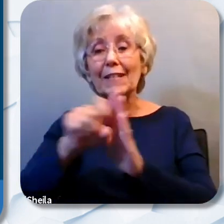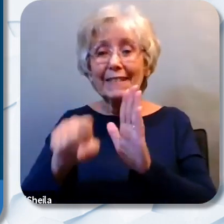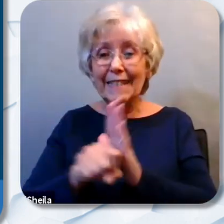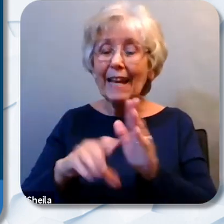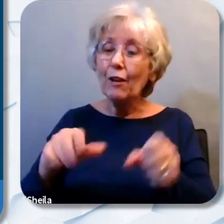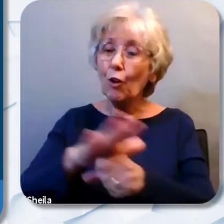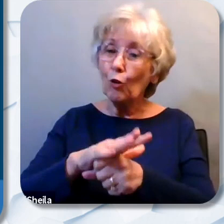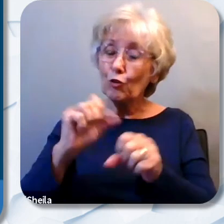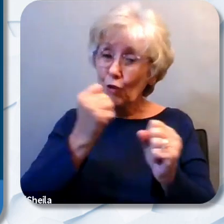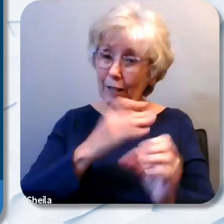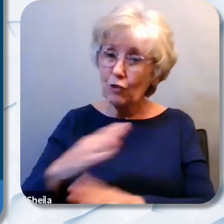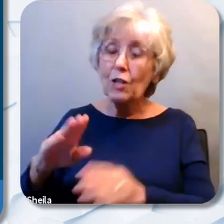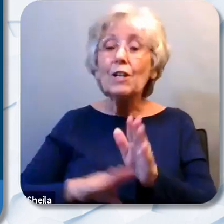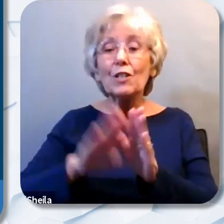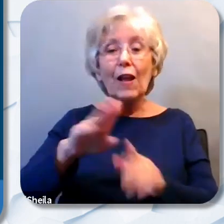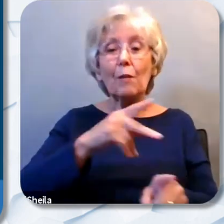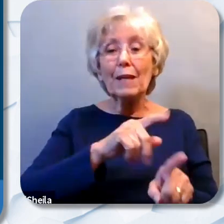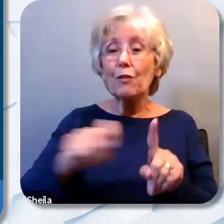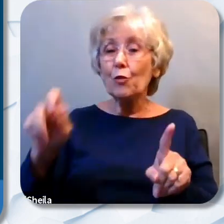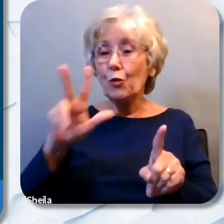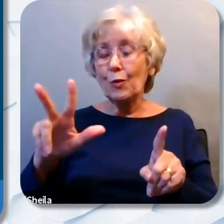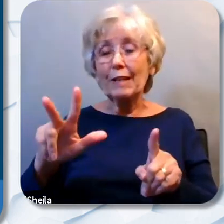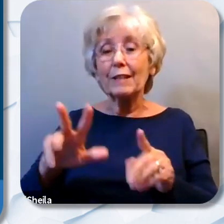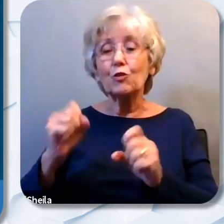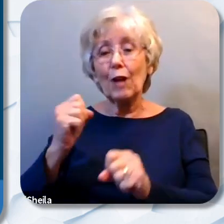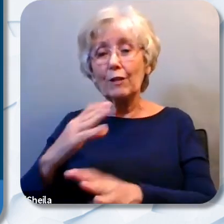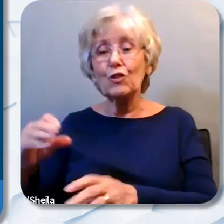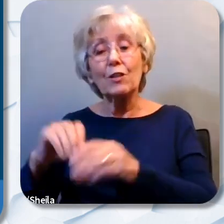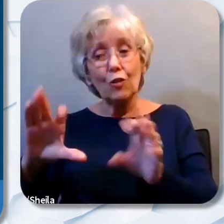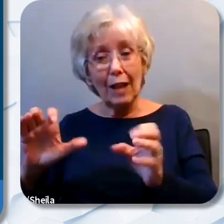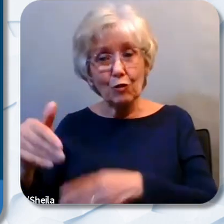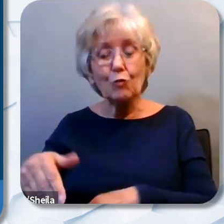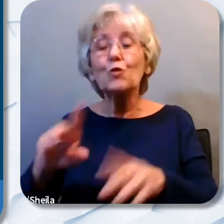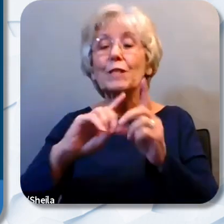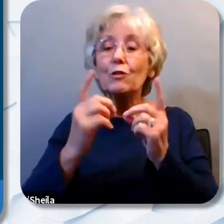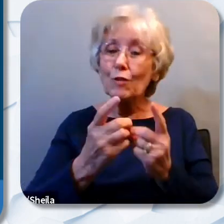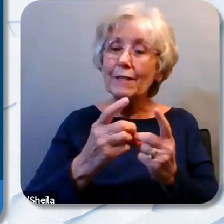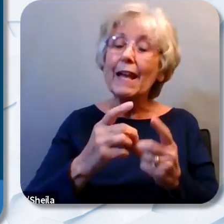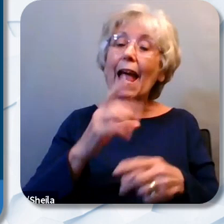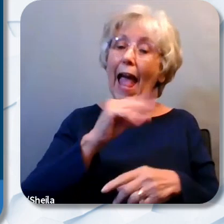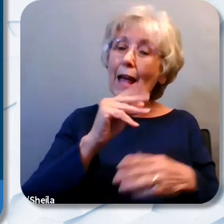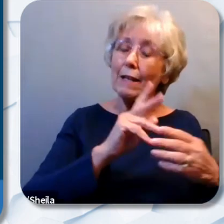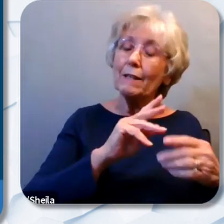build p3 approaches in your counties districts and classrooms. And programs one way to ensure